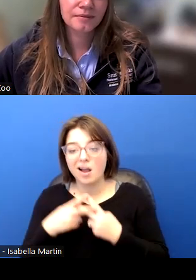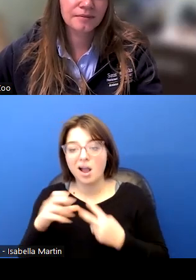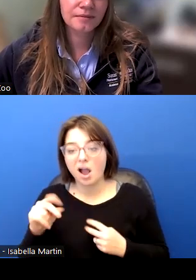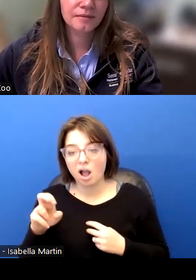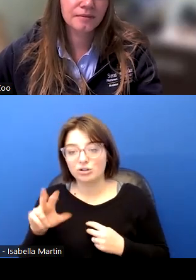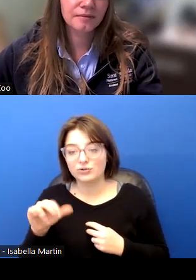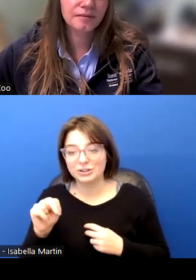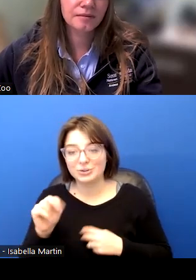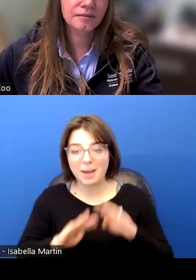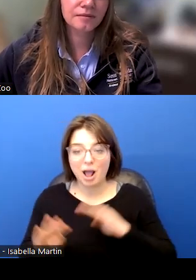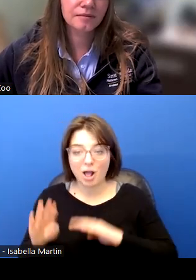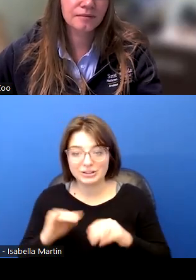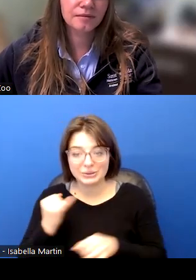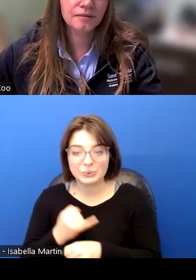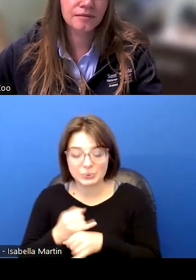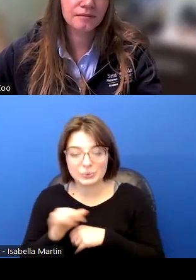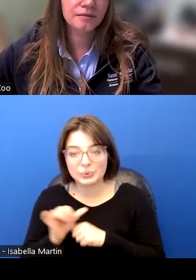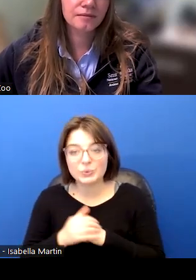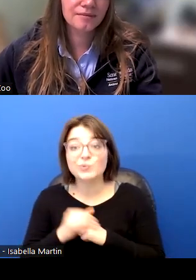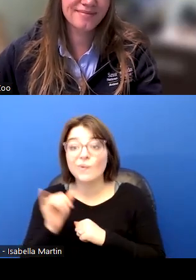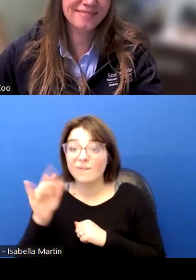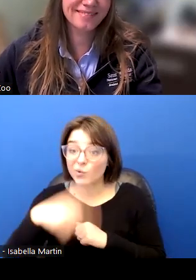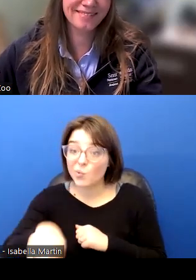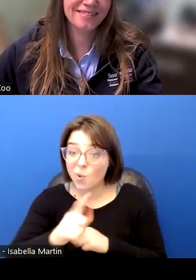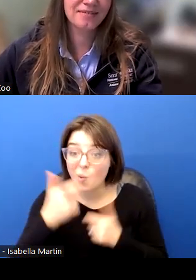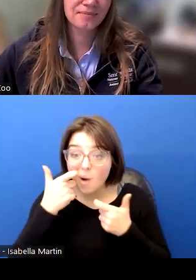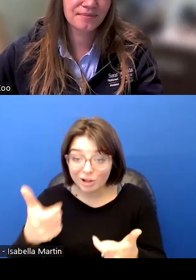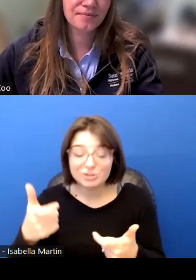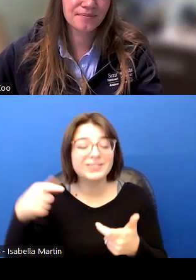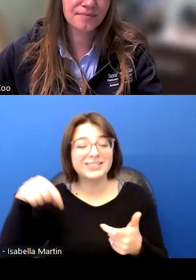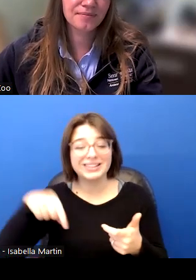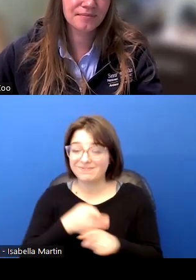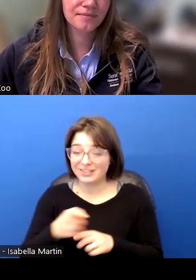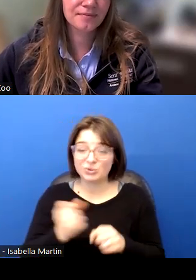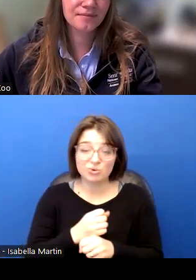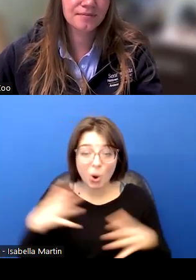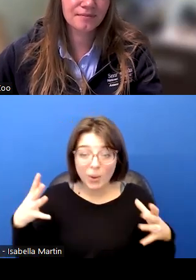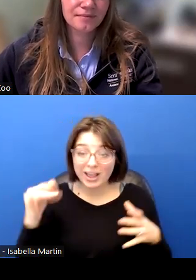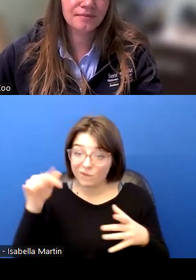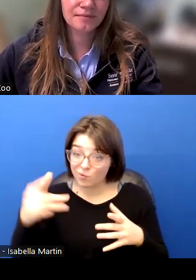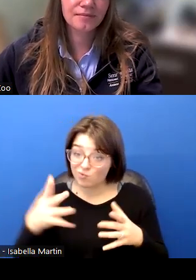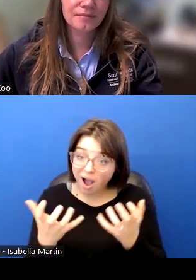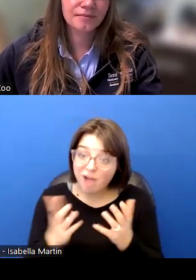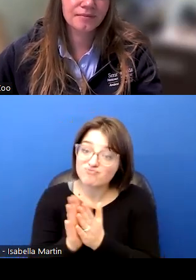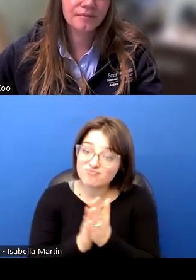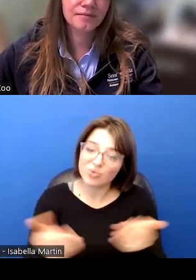watching hopefully of growing field and if you're interested to pursue it. So I realize we are um